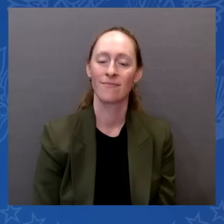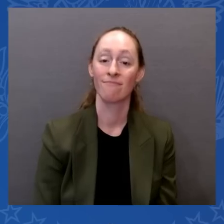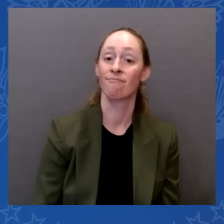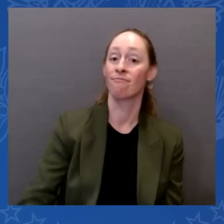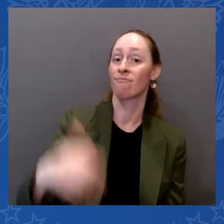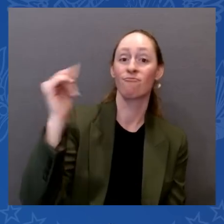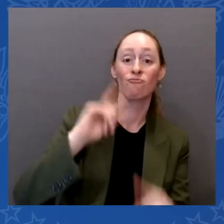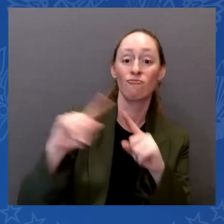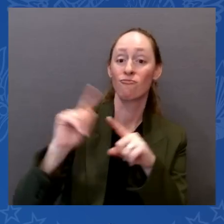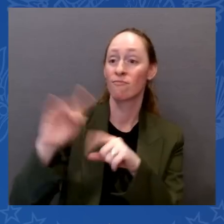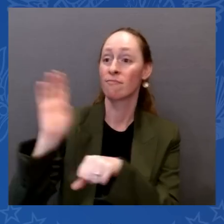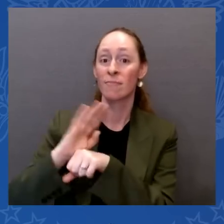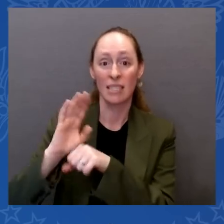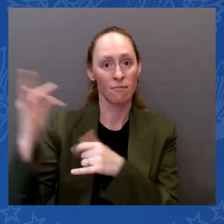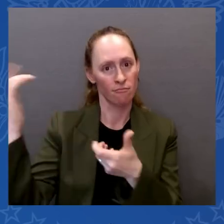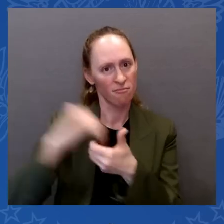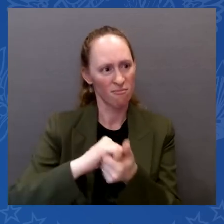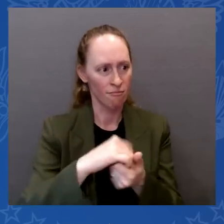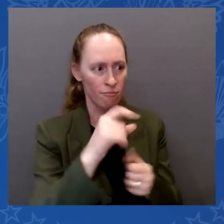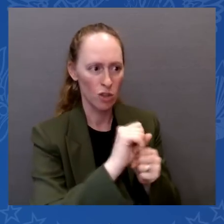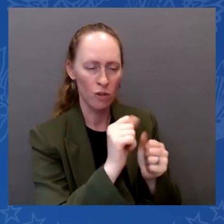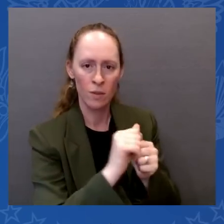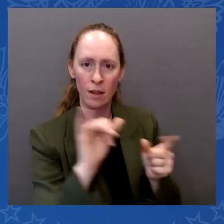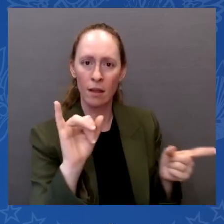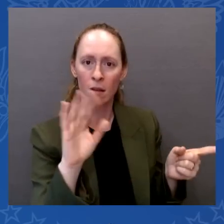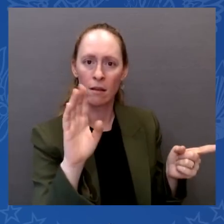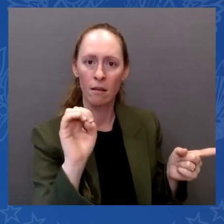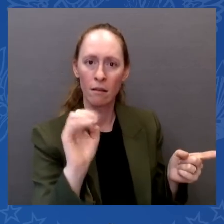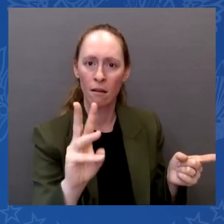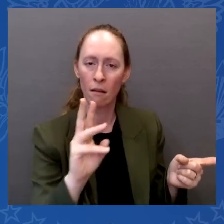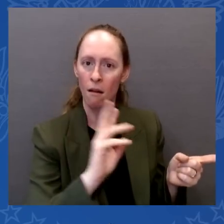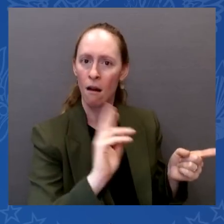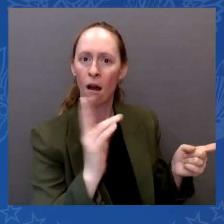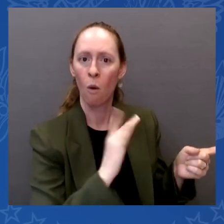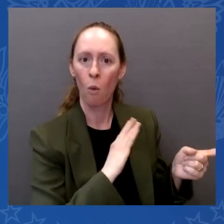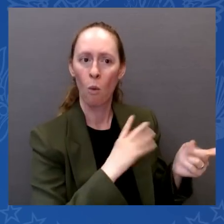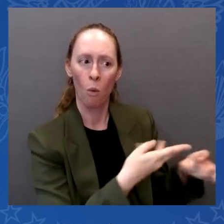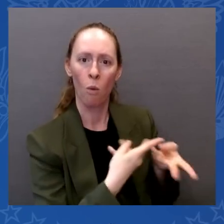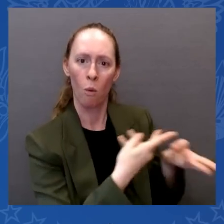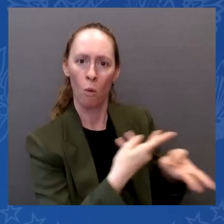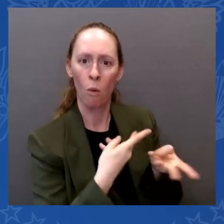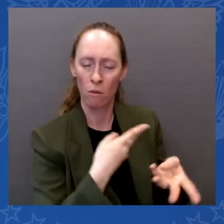for electric vehicles all across the country. And by the way, in your home, you know, the batteries that we have now --